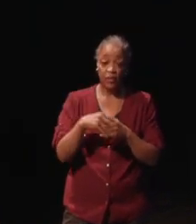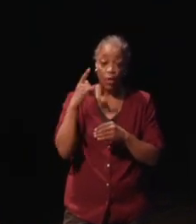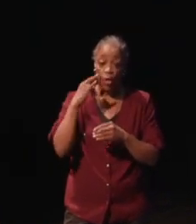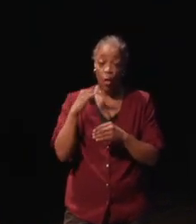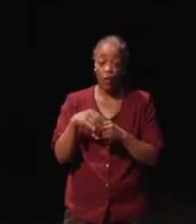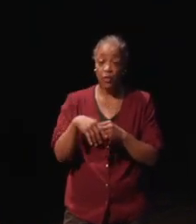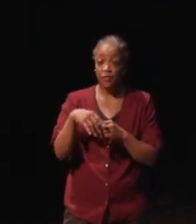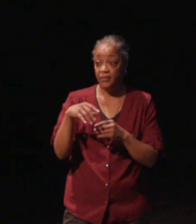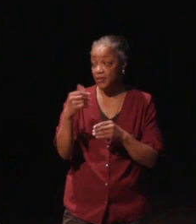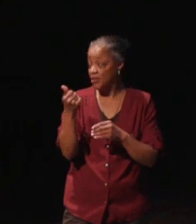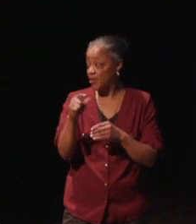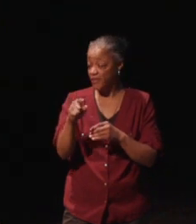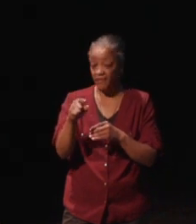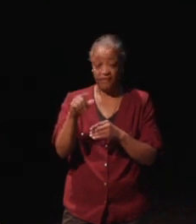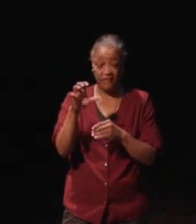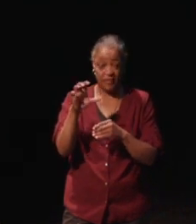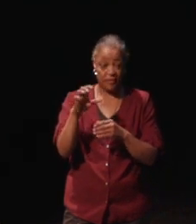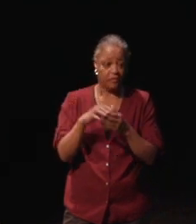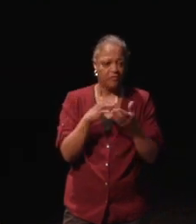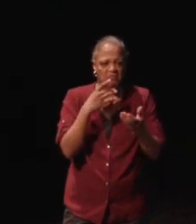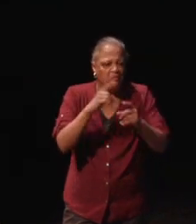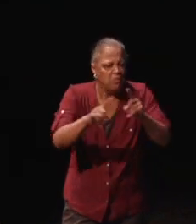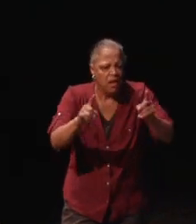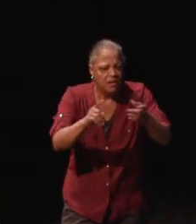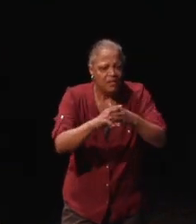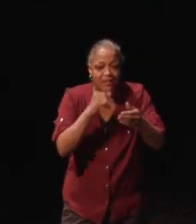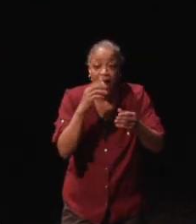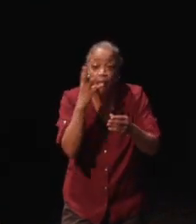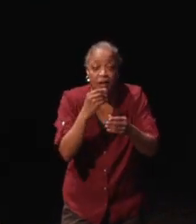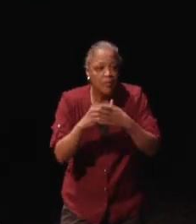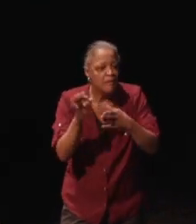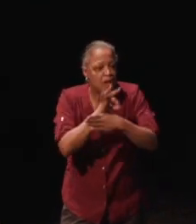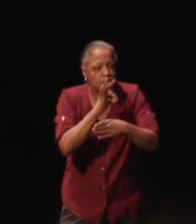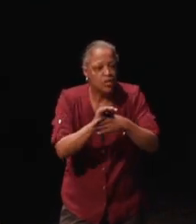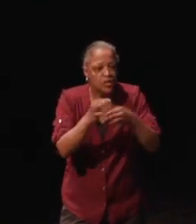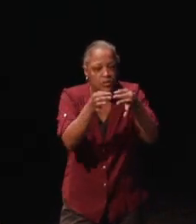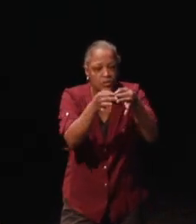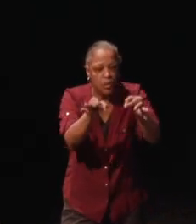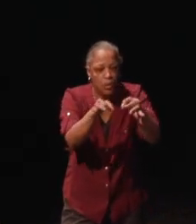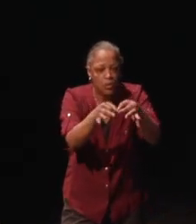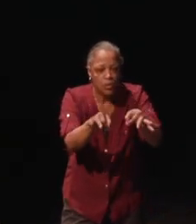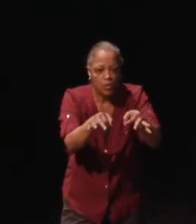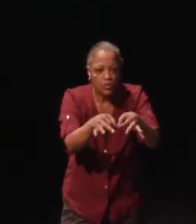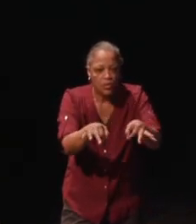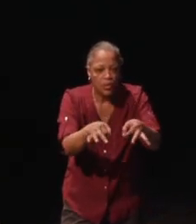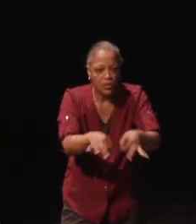So very short, not pretty but very functional, and it made everybody happy.